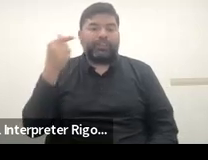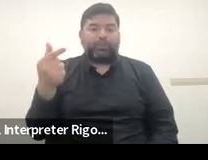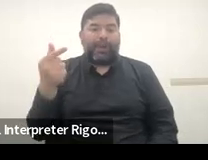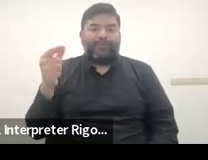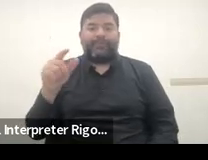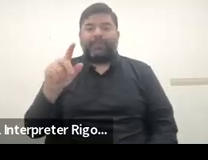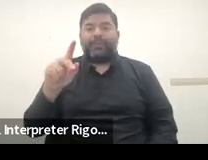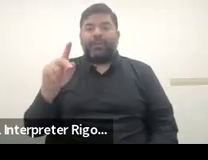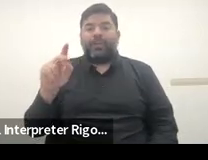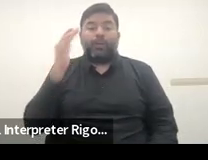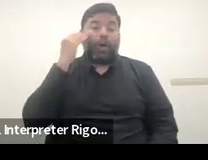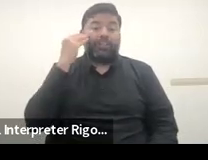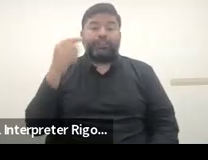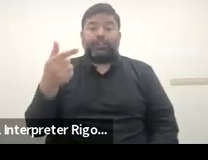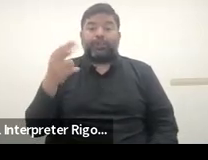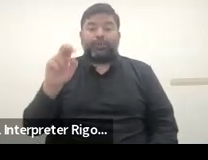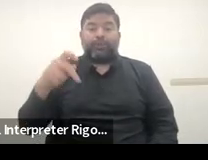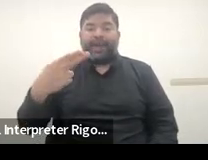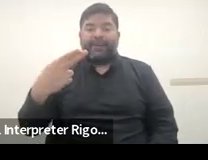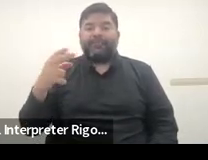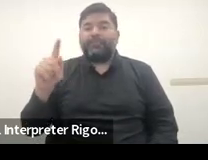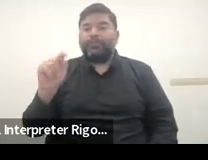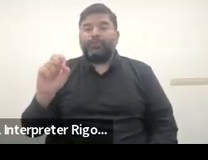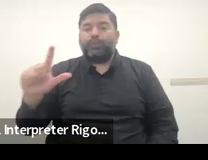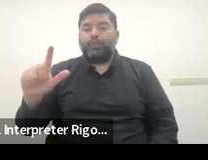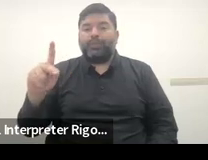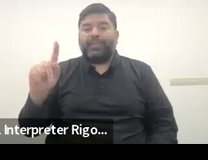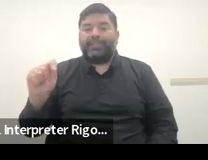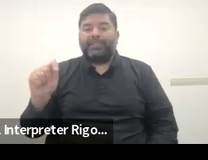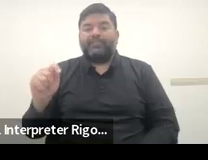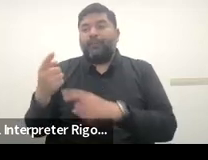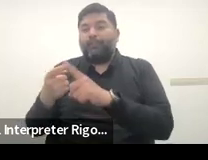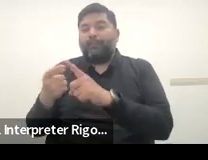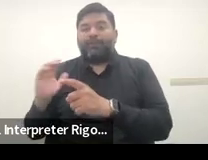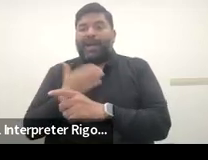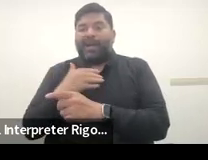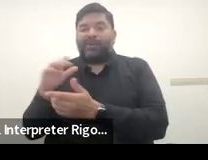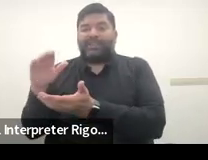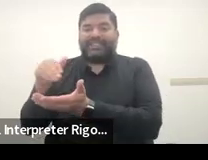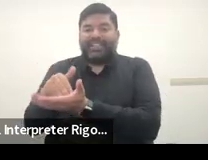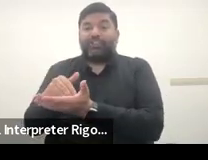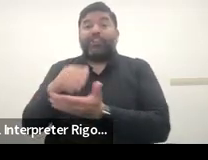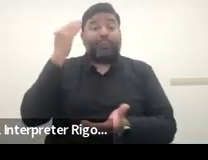this this comes from ISI, the Center on Knowledge Graphs—we have the representative from the Center here,